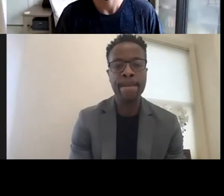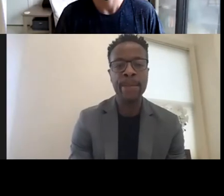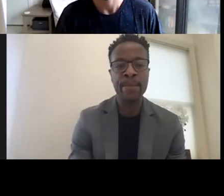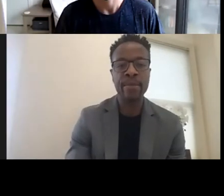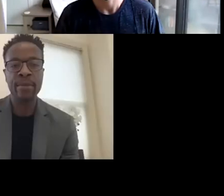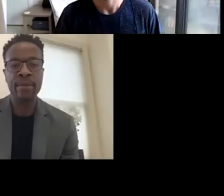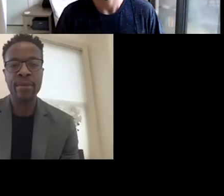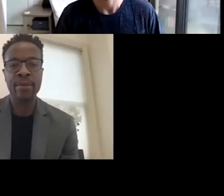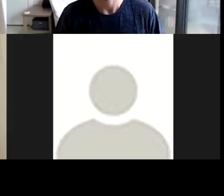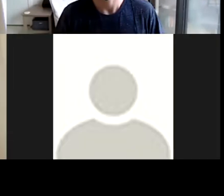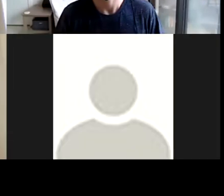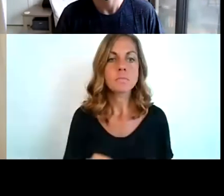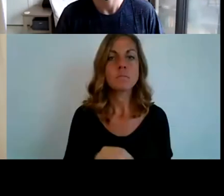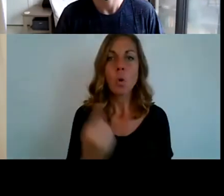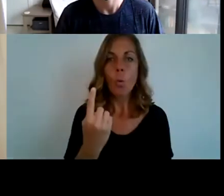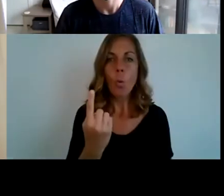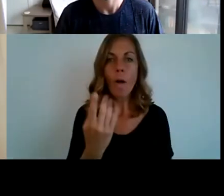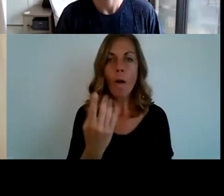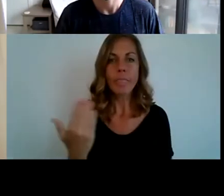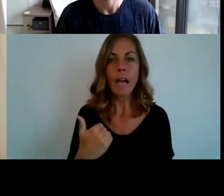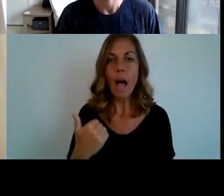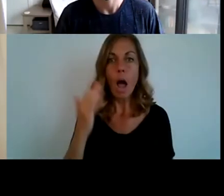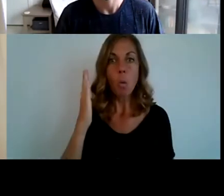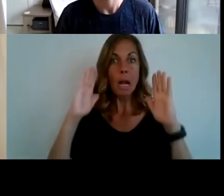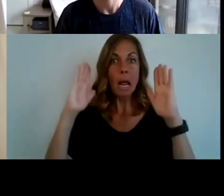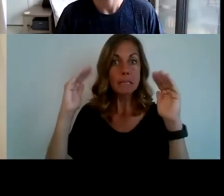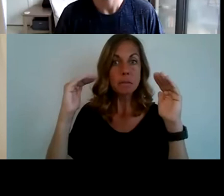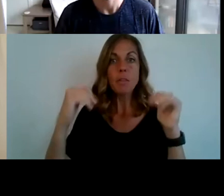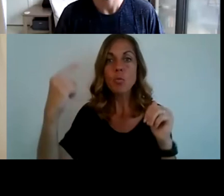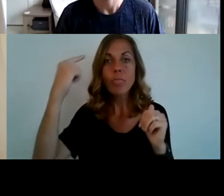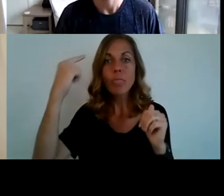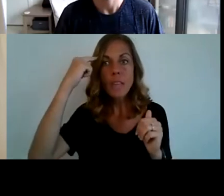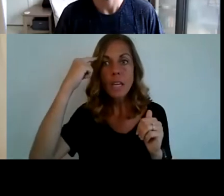know, you think about how workforce training happens. And you think about how much of it